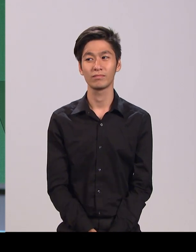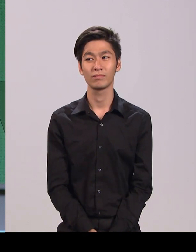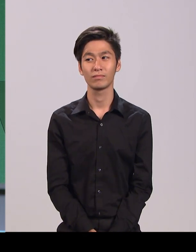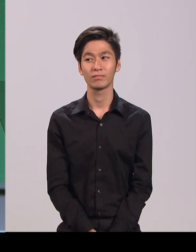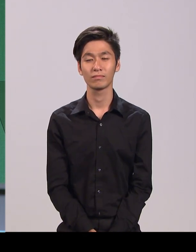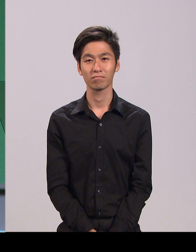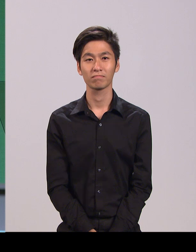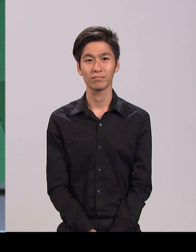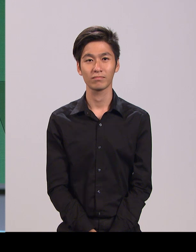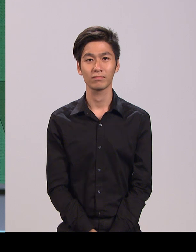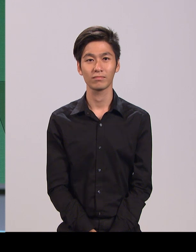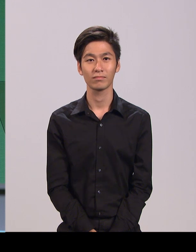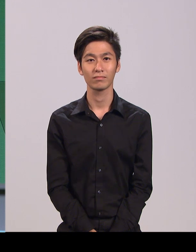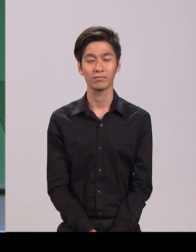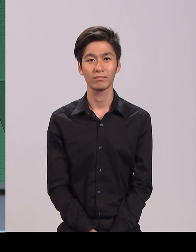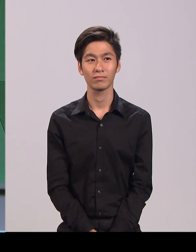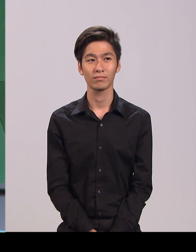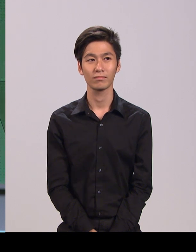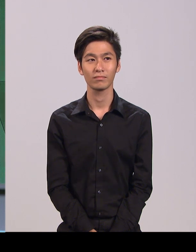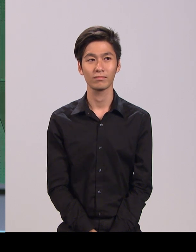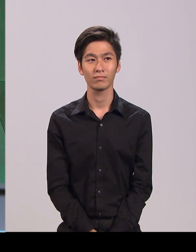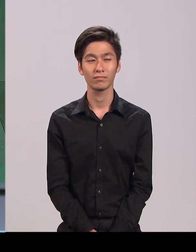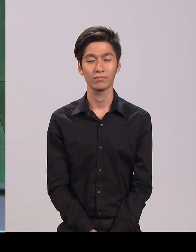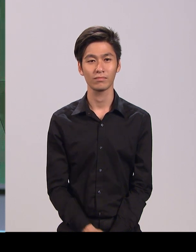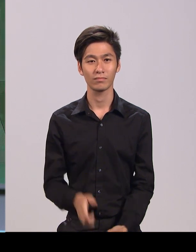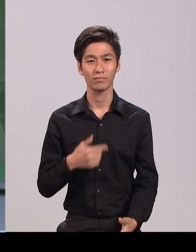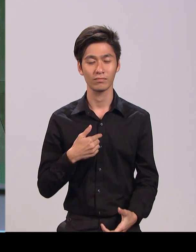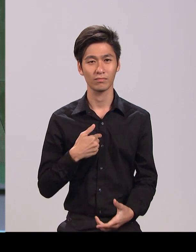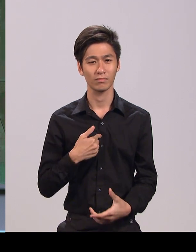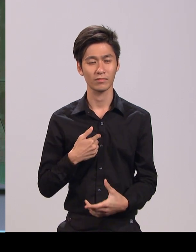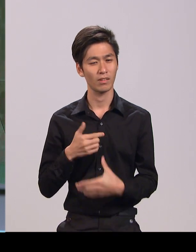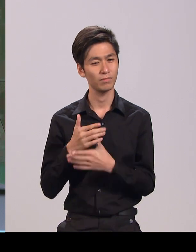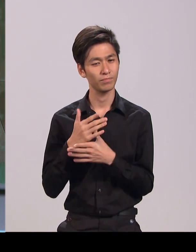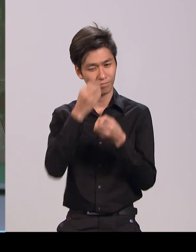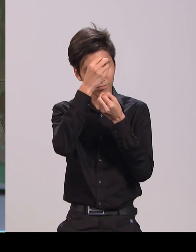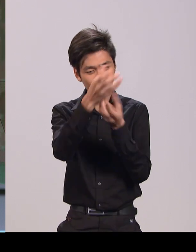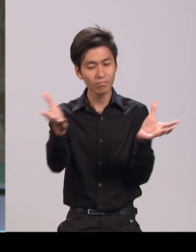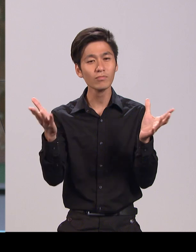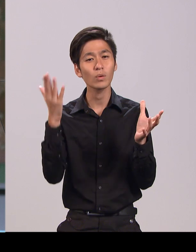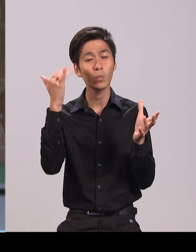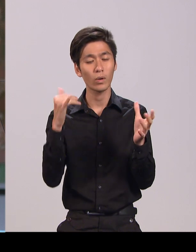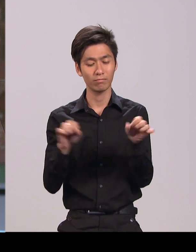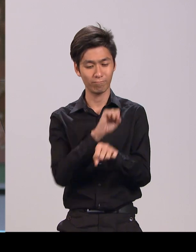I am sharing my concerns and plans with you because all of us have a role to play in building Singapore together.